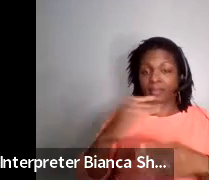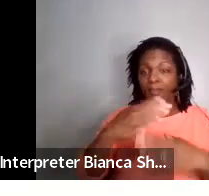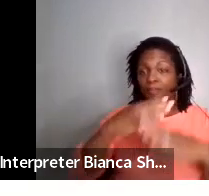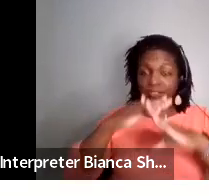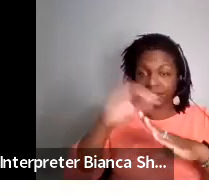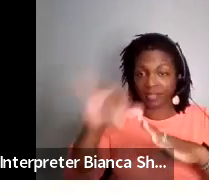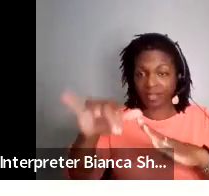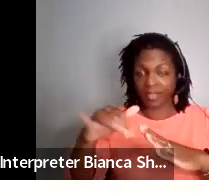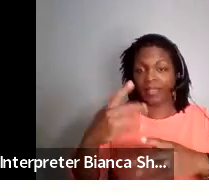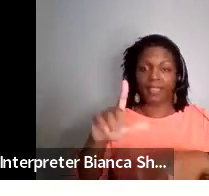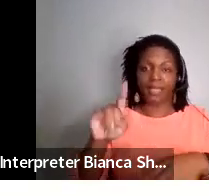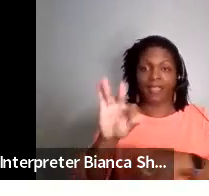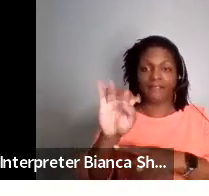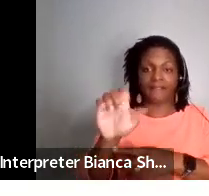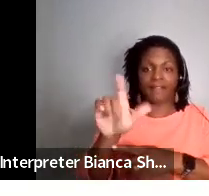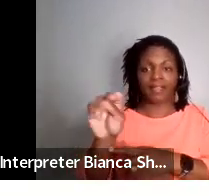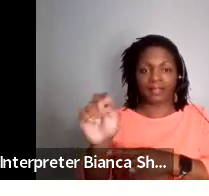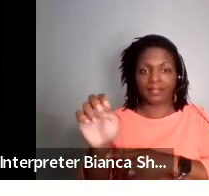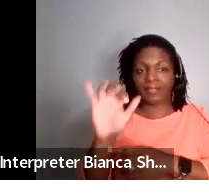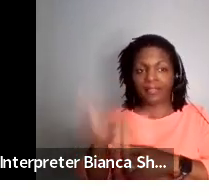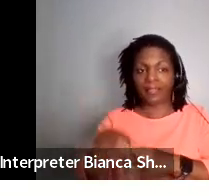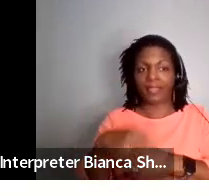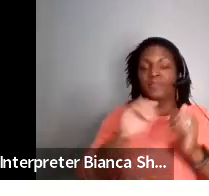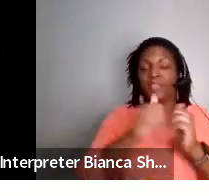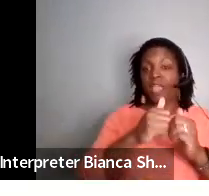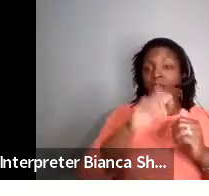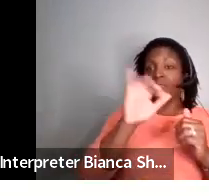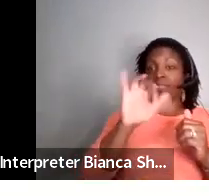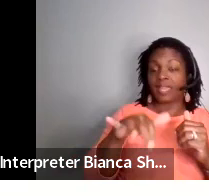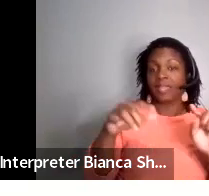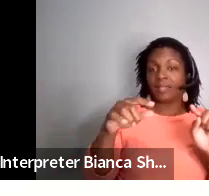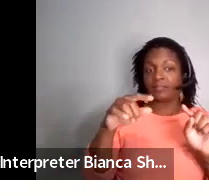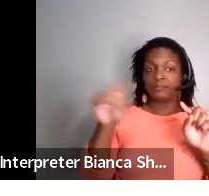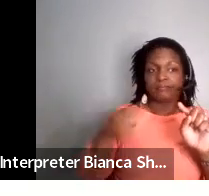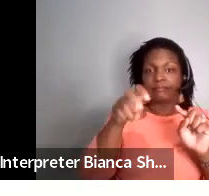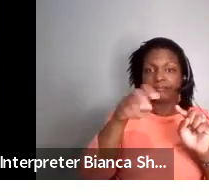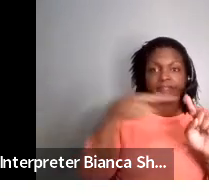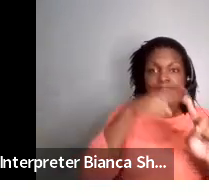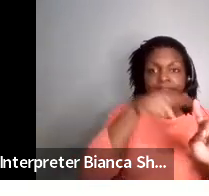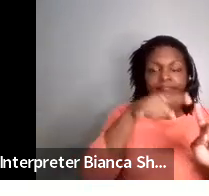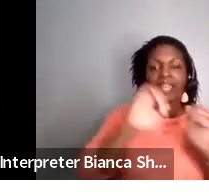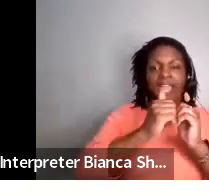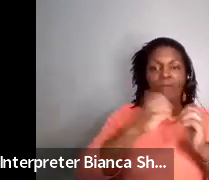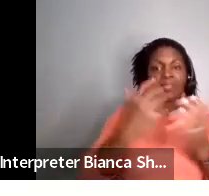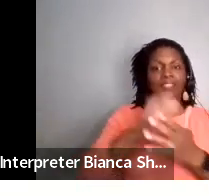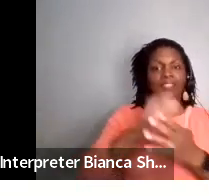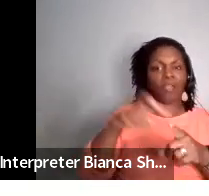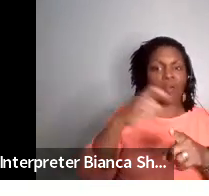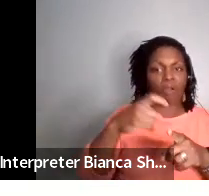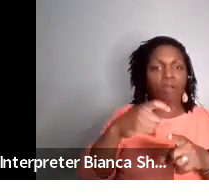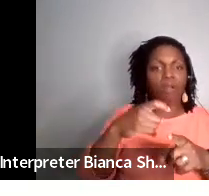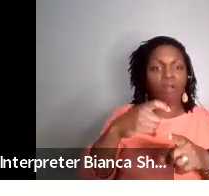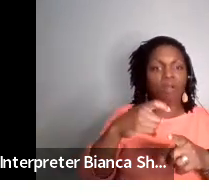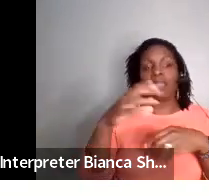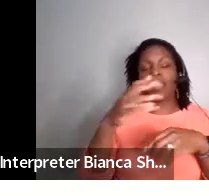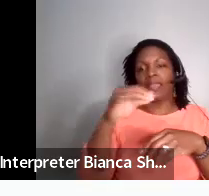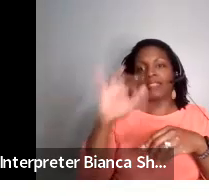calls are routed planning and implementation and Louisiana and our new crisis response system in Louisiana.